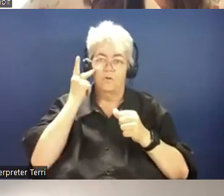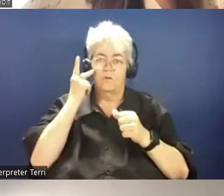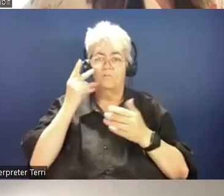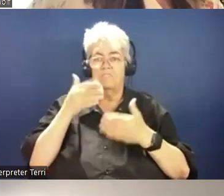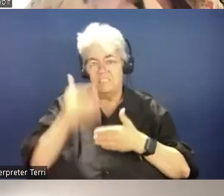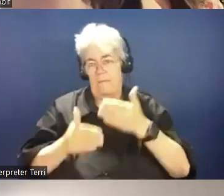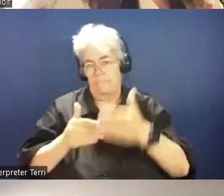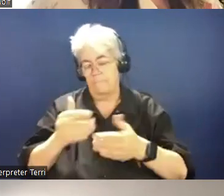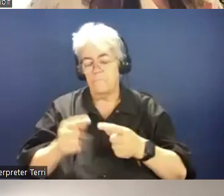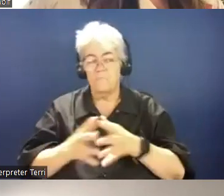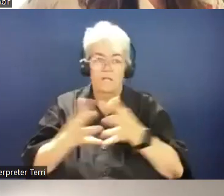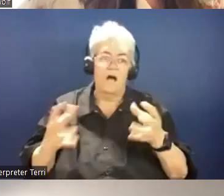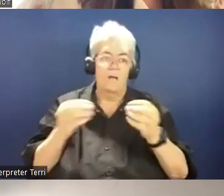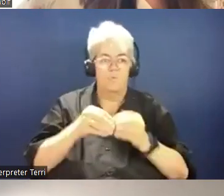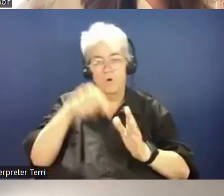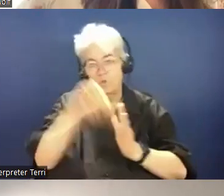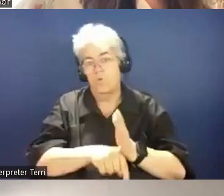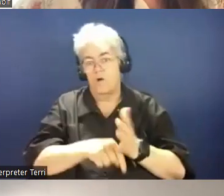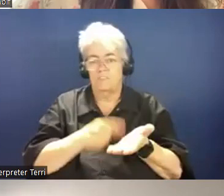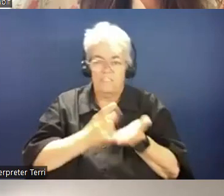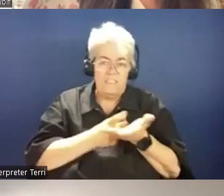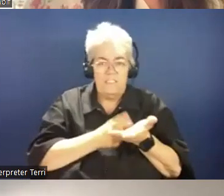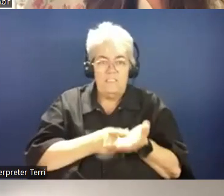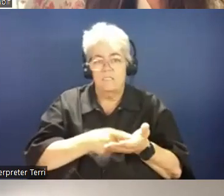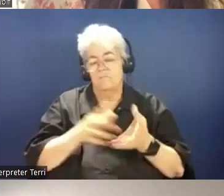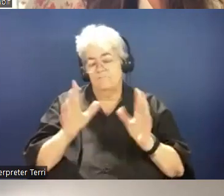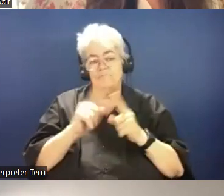to that and I don't wanna take up our whole time with that bill, but it please message us.